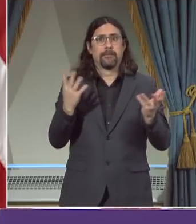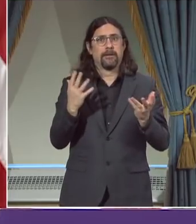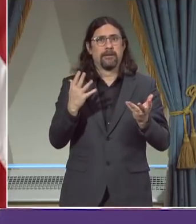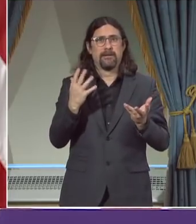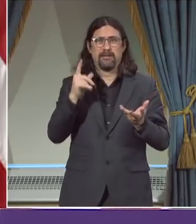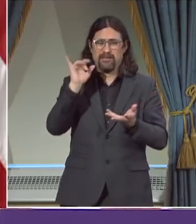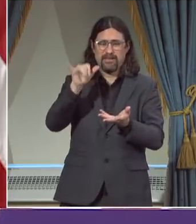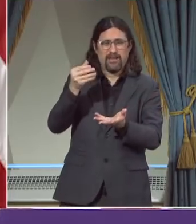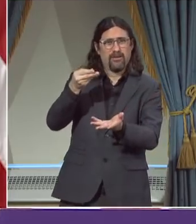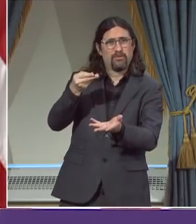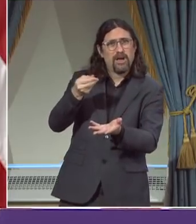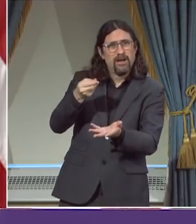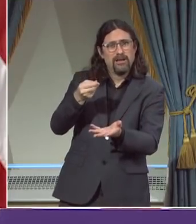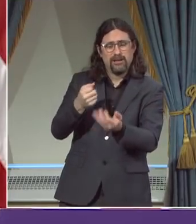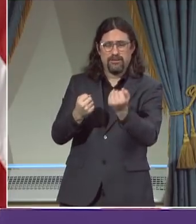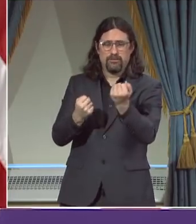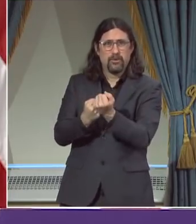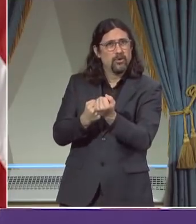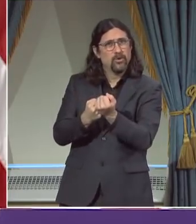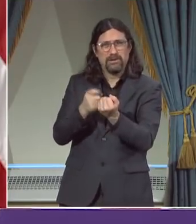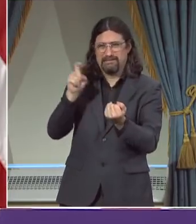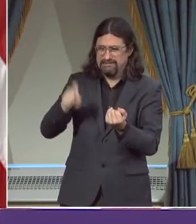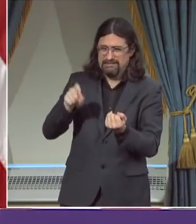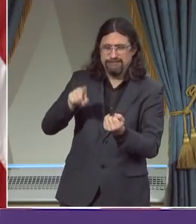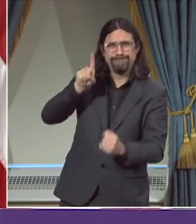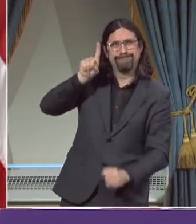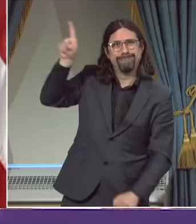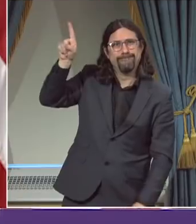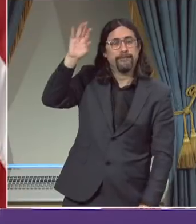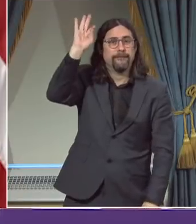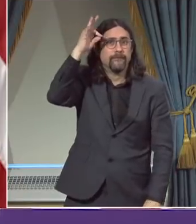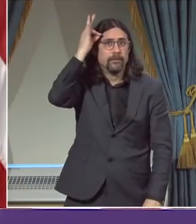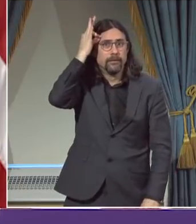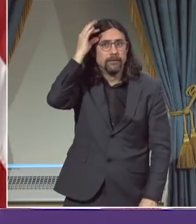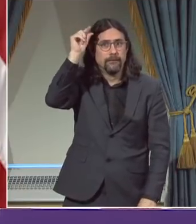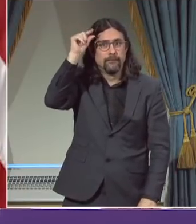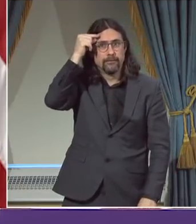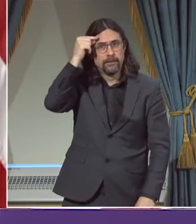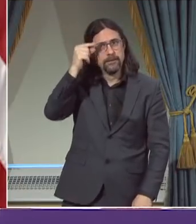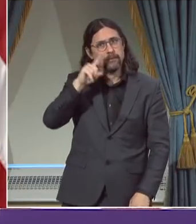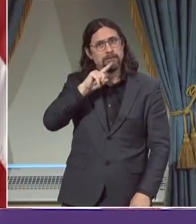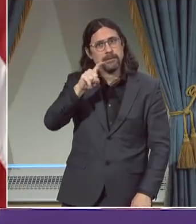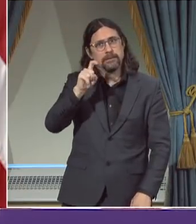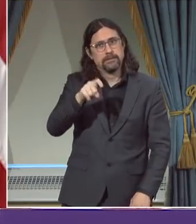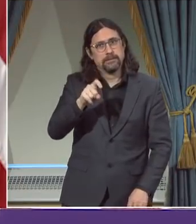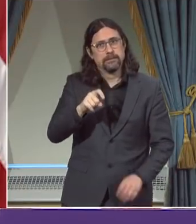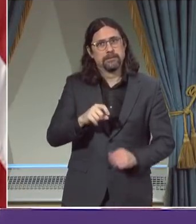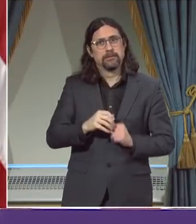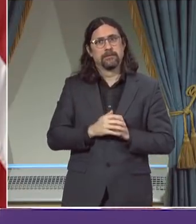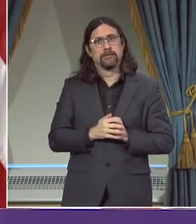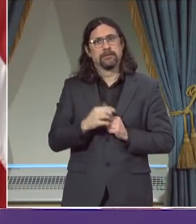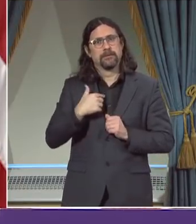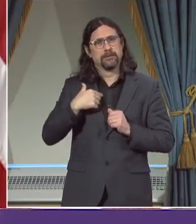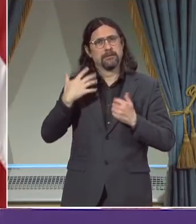THAT NEW YORK CYIT NEEDSFR OM THE FEDERAL GOVERNMENT, I HAD VSEERAL CALLS TODAY AND OVER